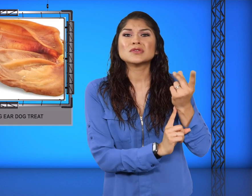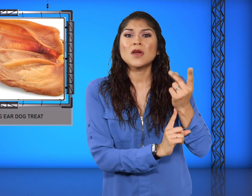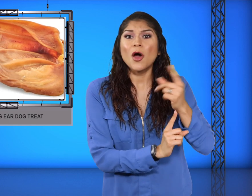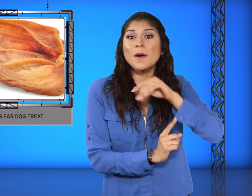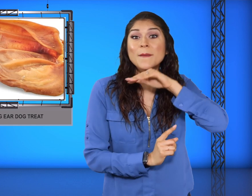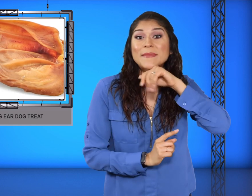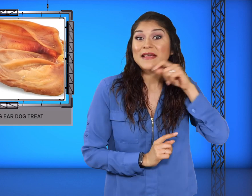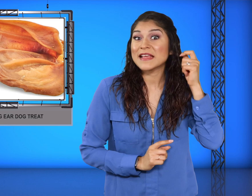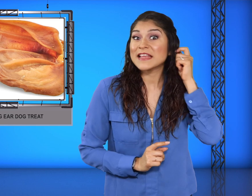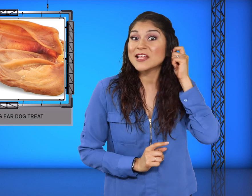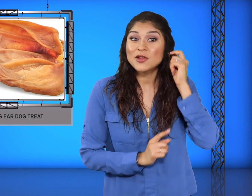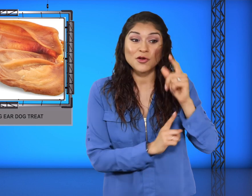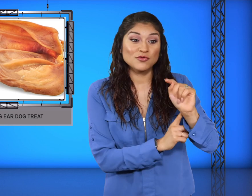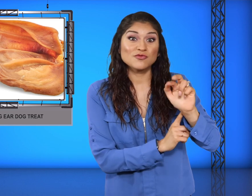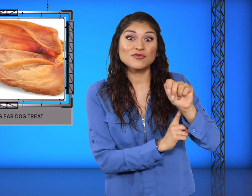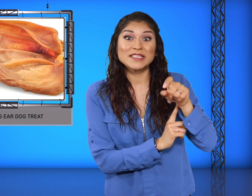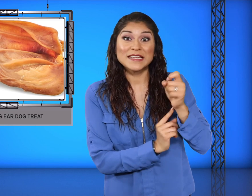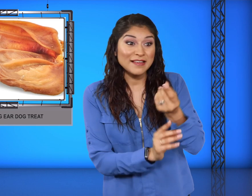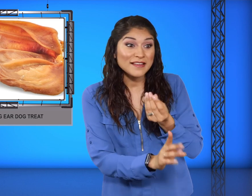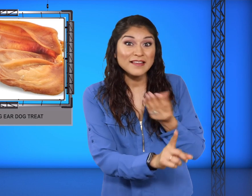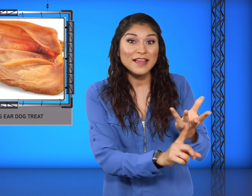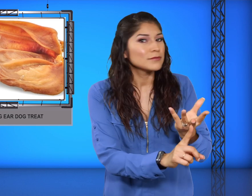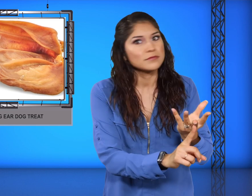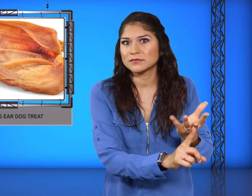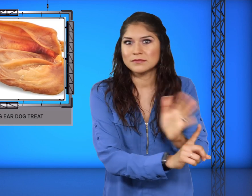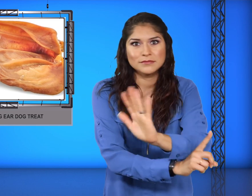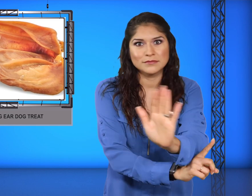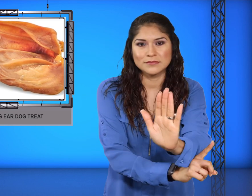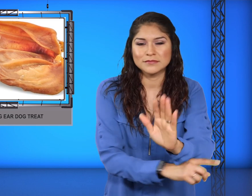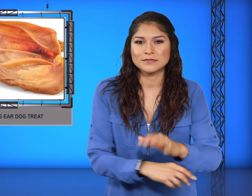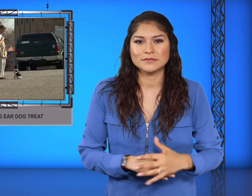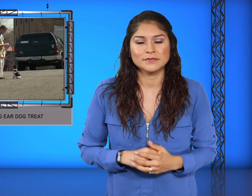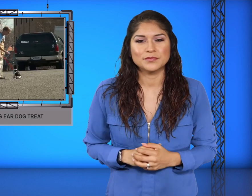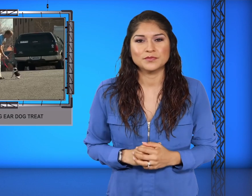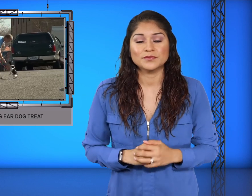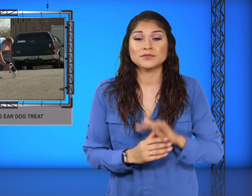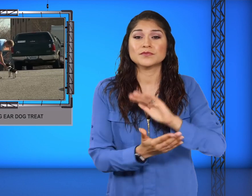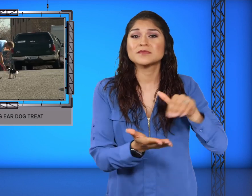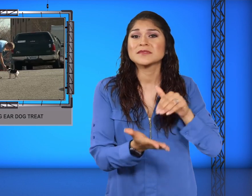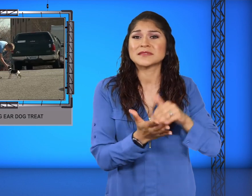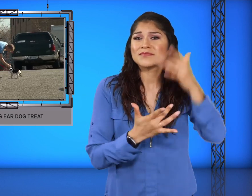Don't give your dog pig ear treats.